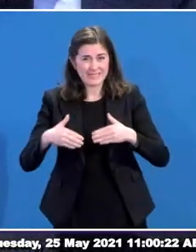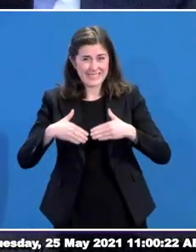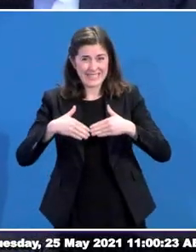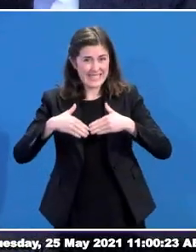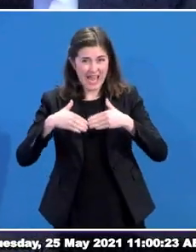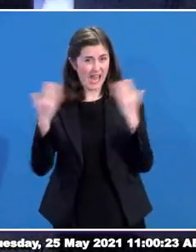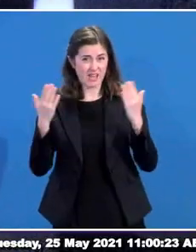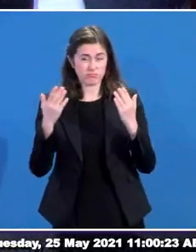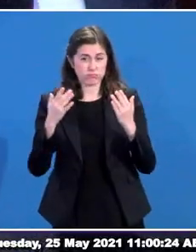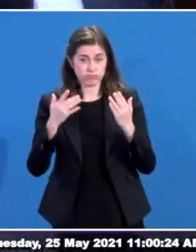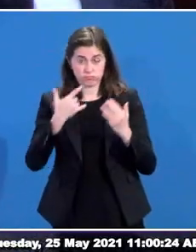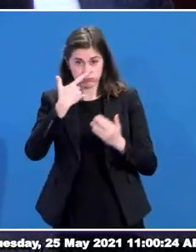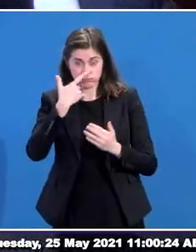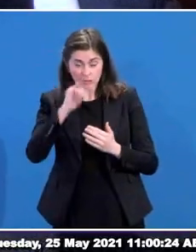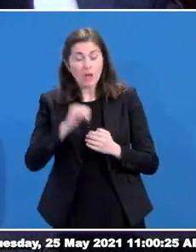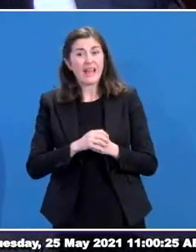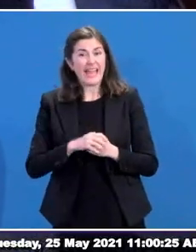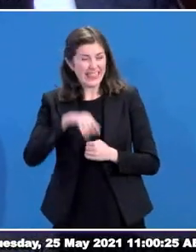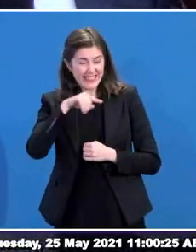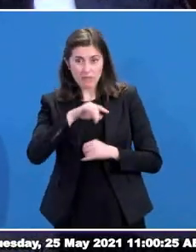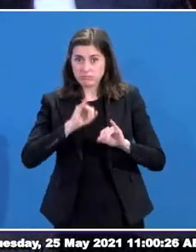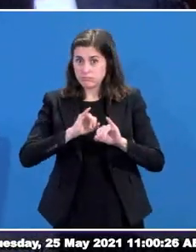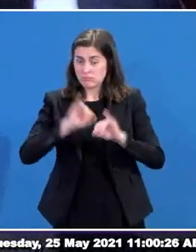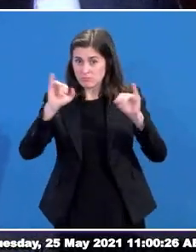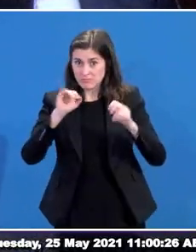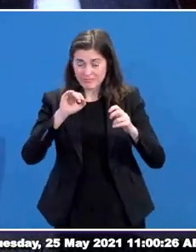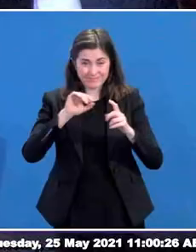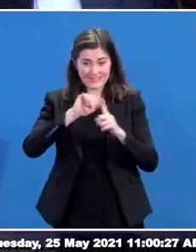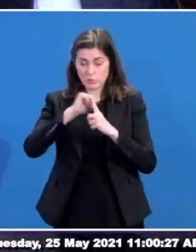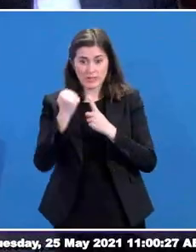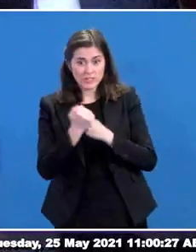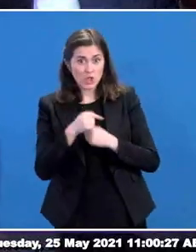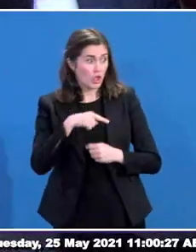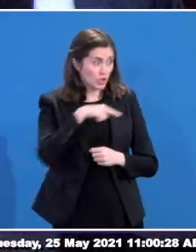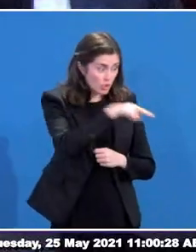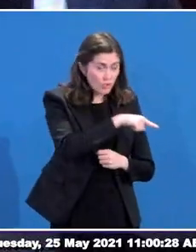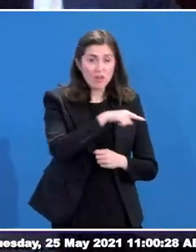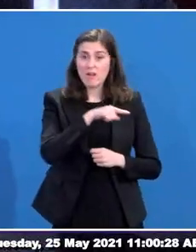In a crisis situation, where you and the family are filled with fear? ELIZA: Yeah.